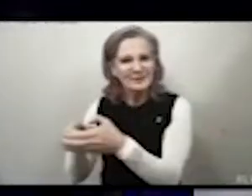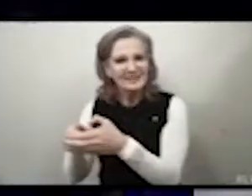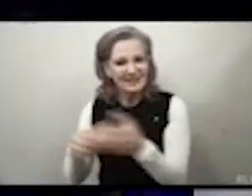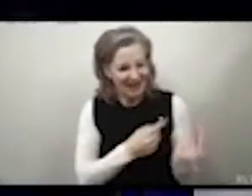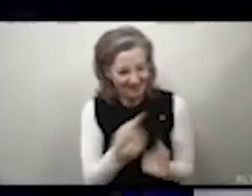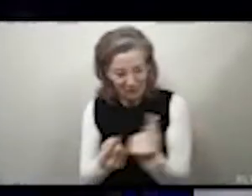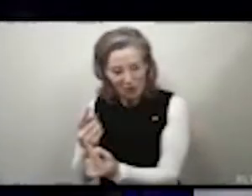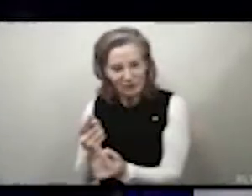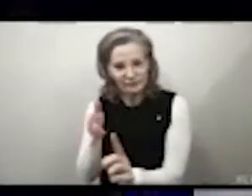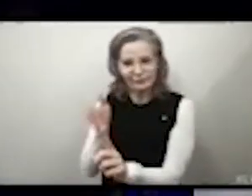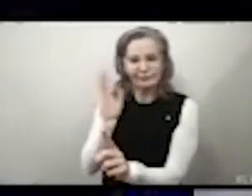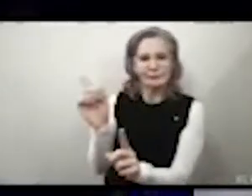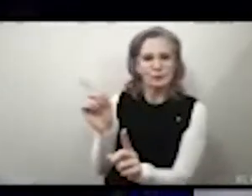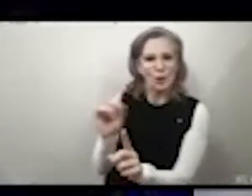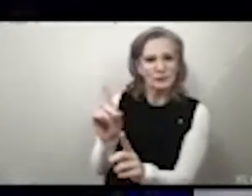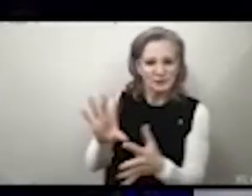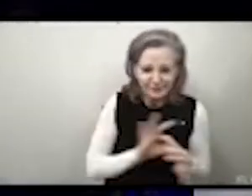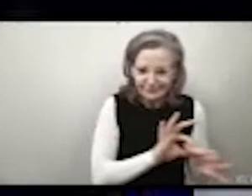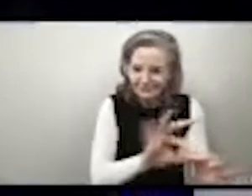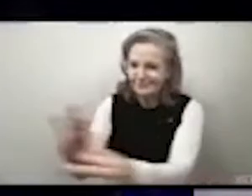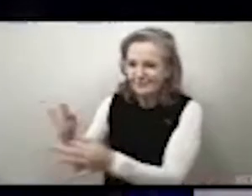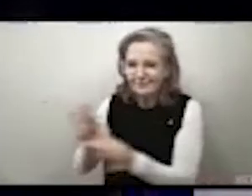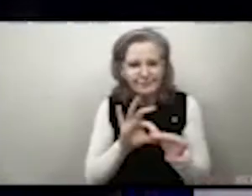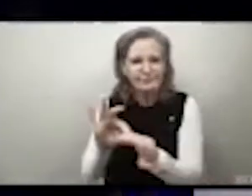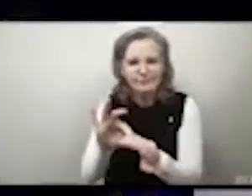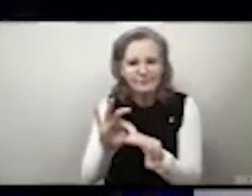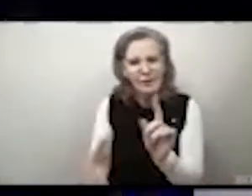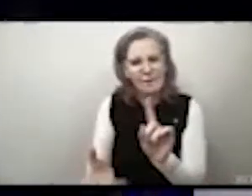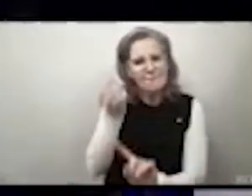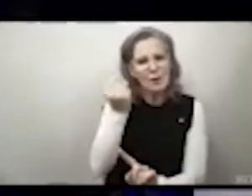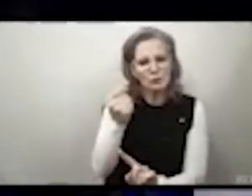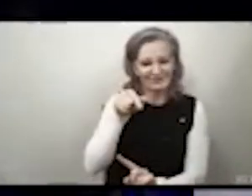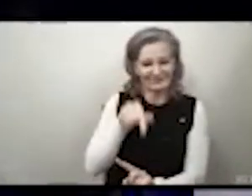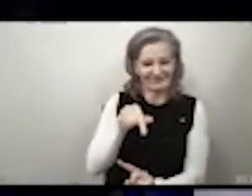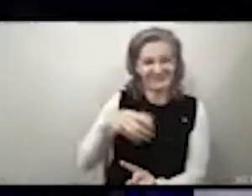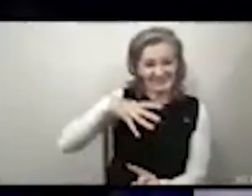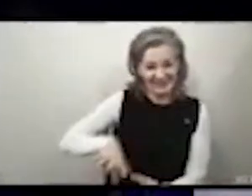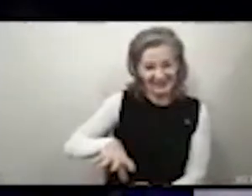tables you had and so on, that this does require big thinking and real action.